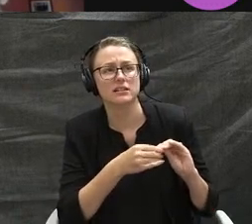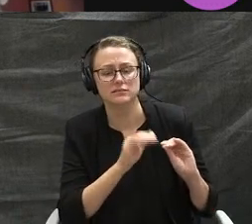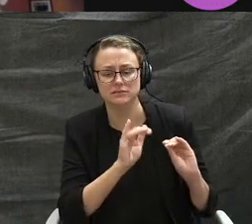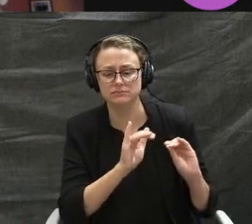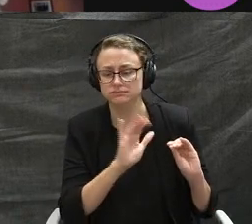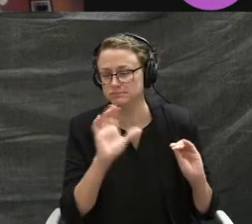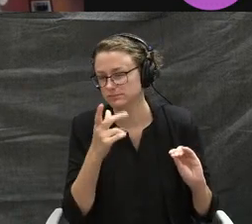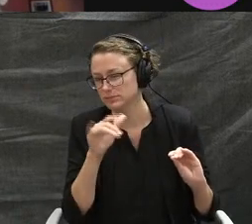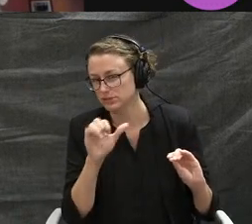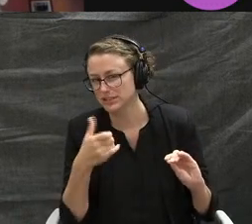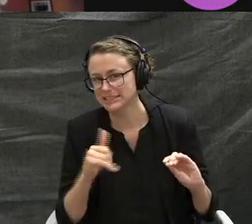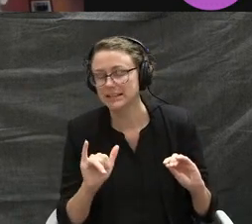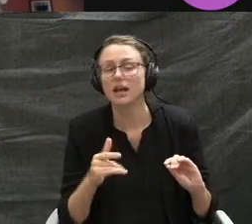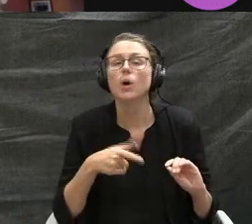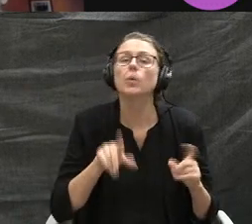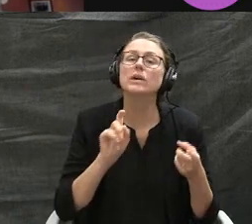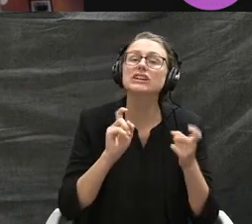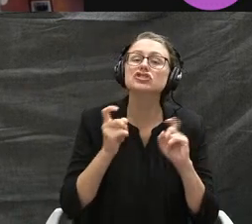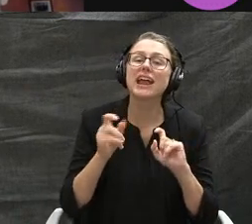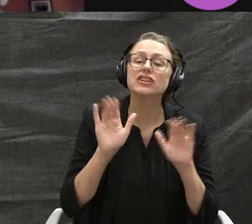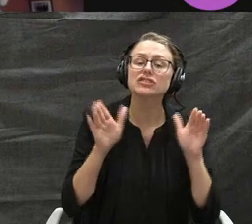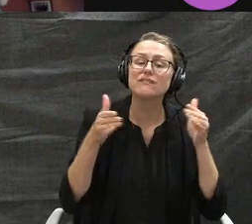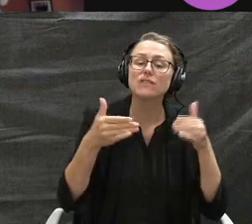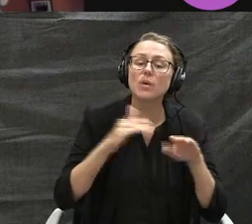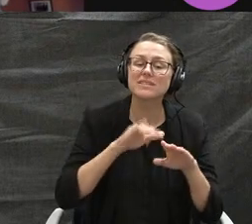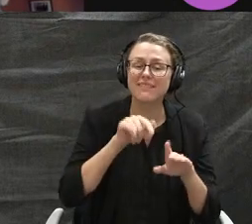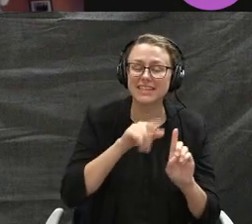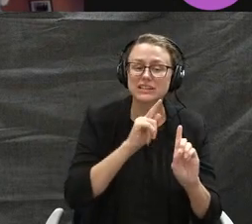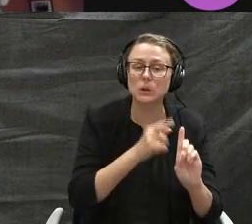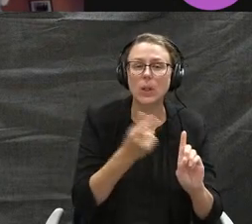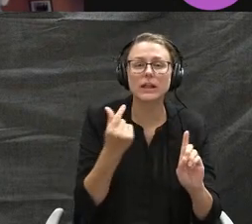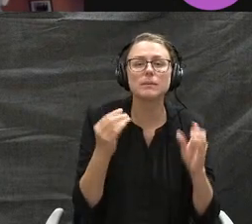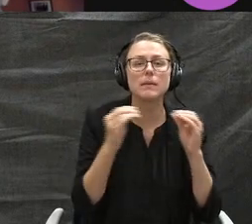We changed a little the the focus of this goal to be a